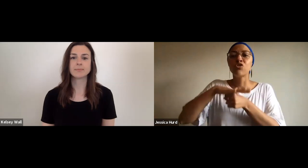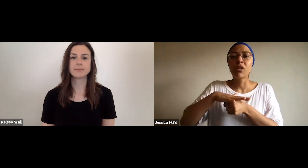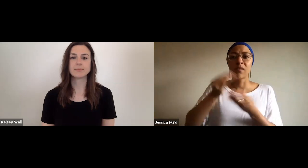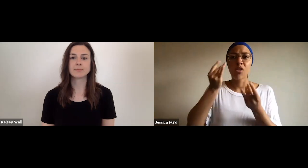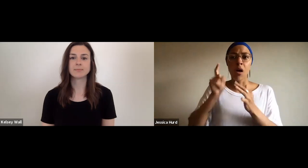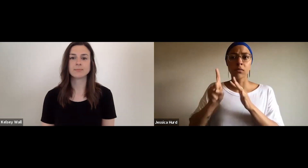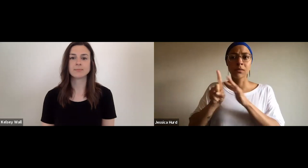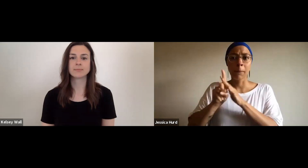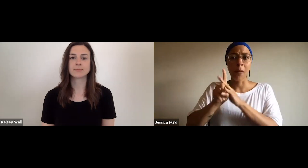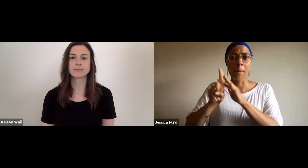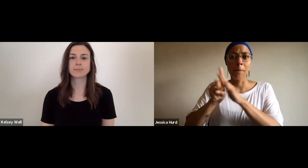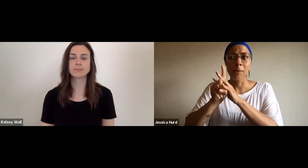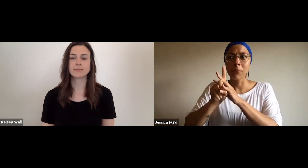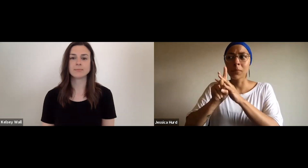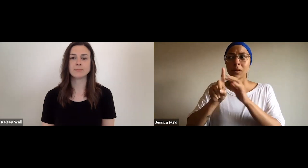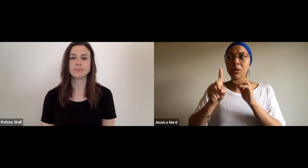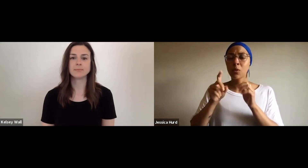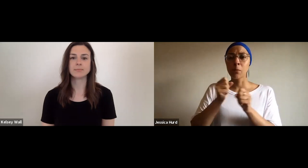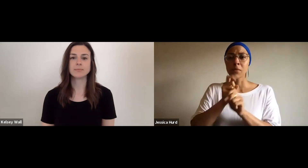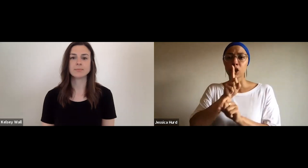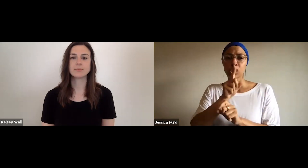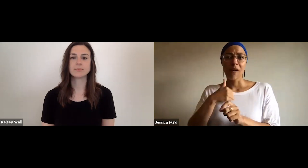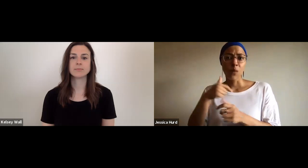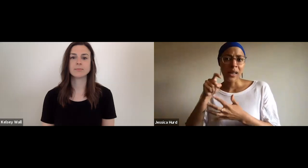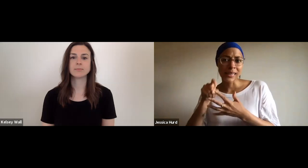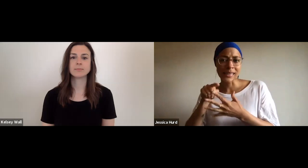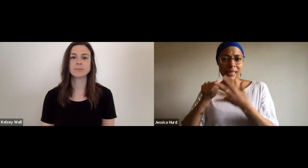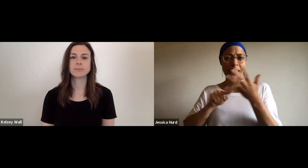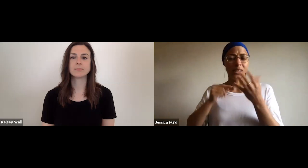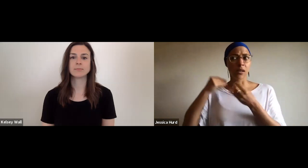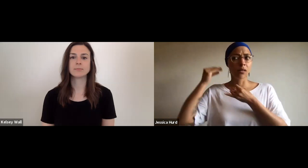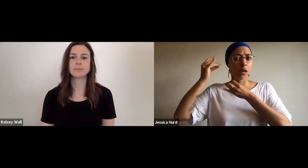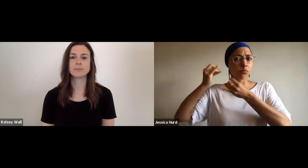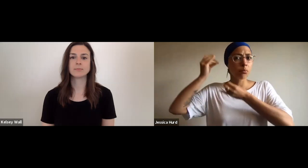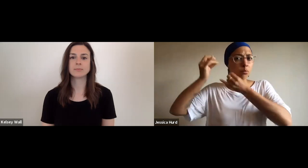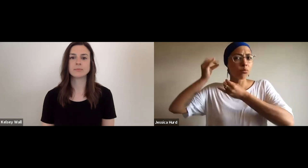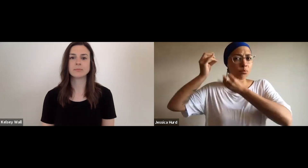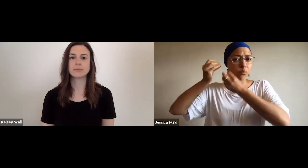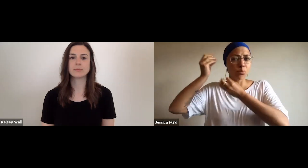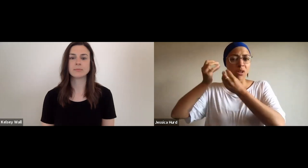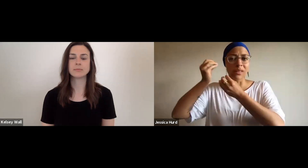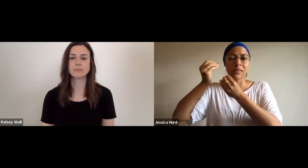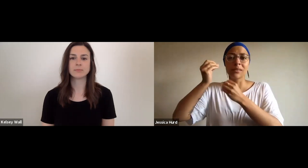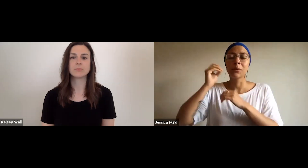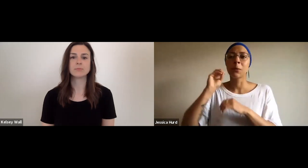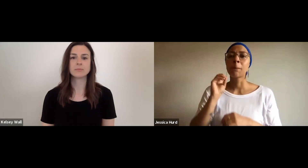Related to the COVID-19 pandemic, you may have a lot more of these negative thoughts coming up and cycling around